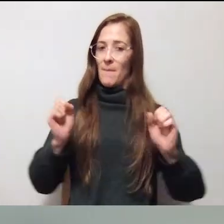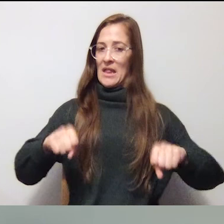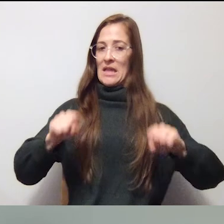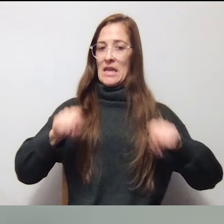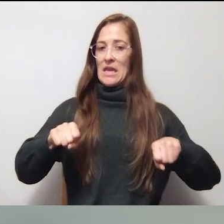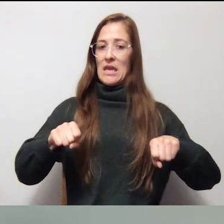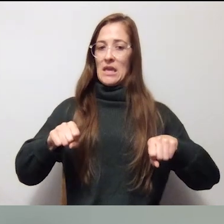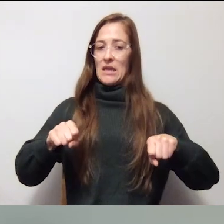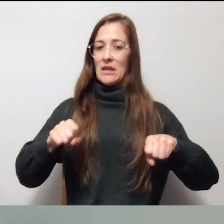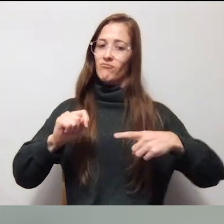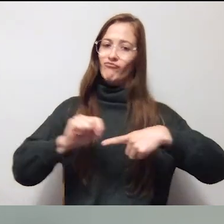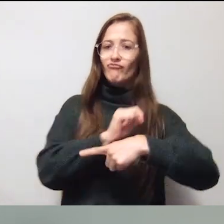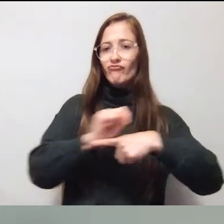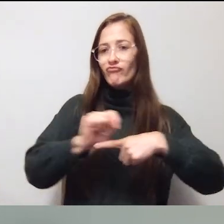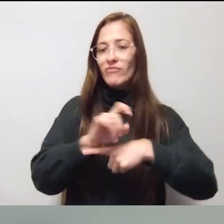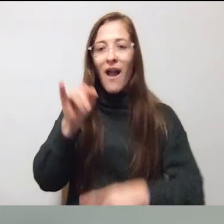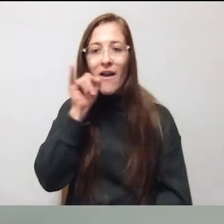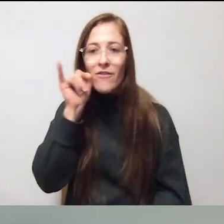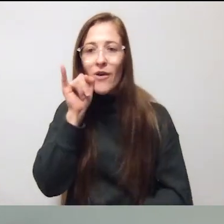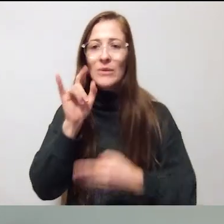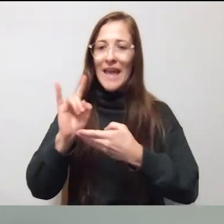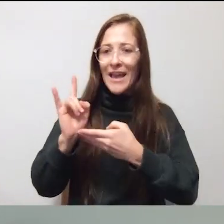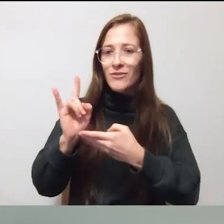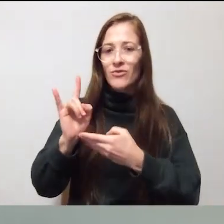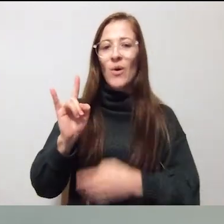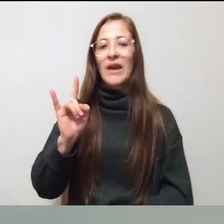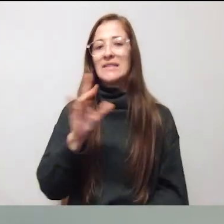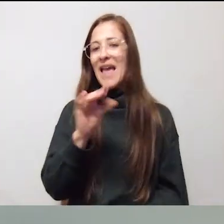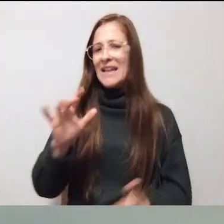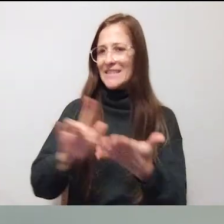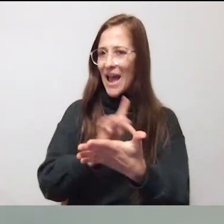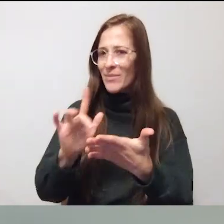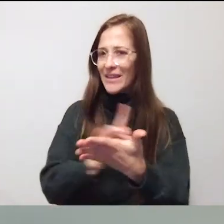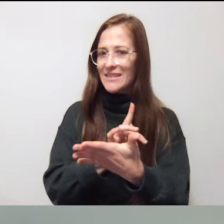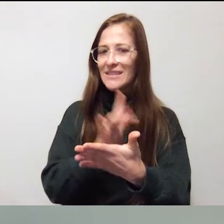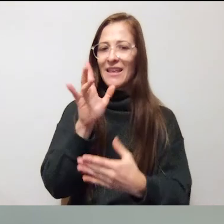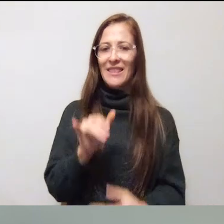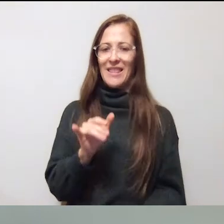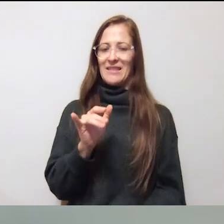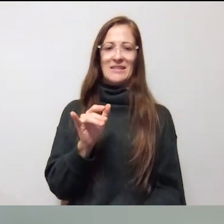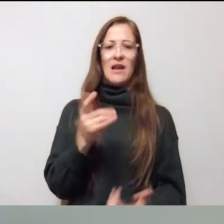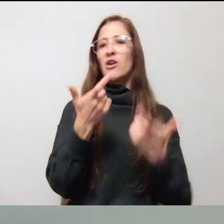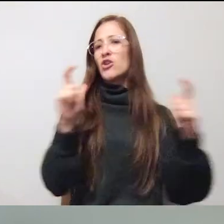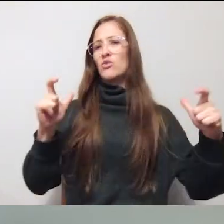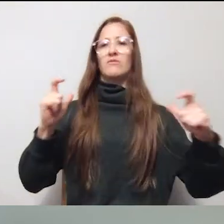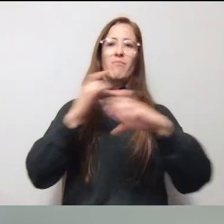to train on iPhones and Android and tablets because that is just a huge barrier